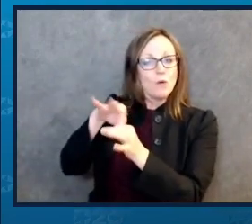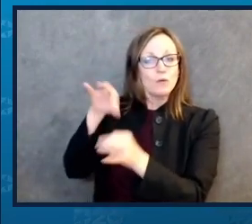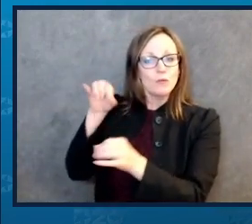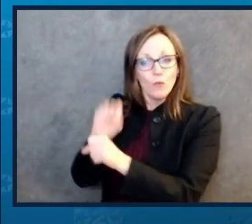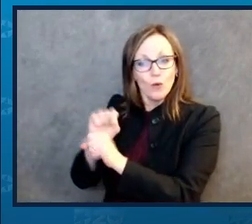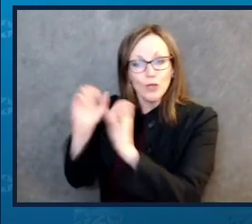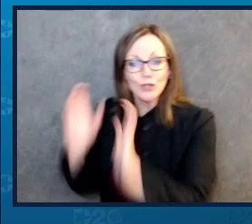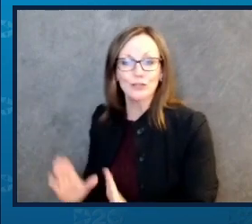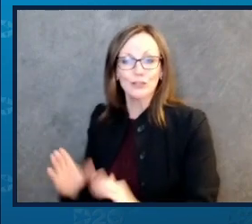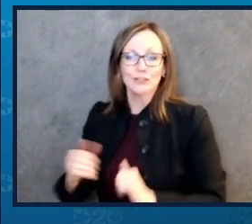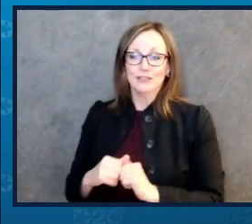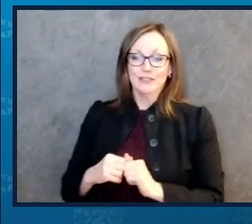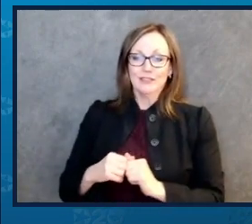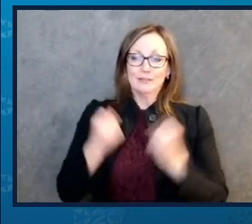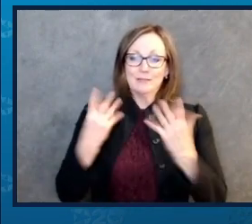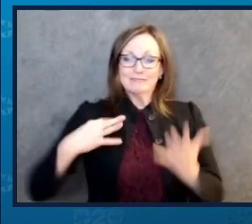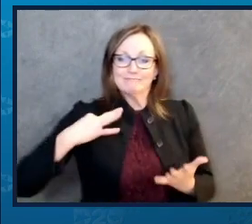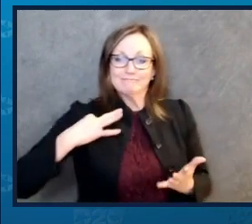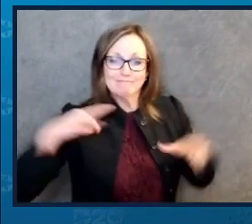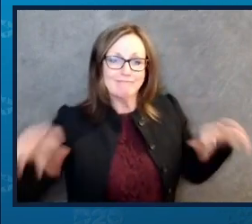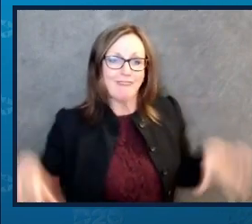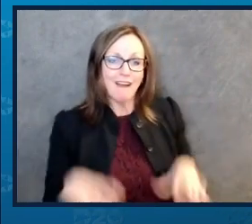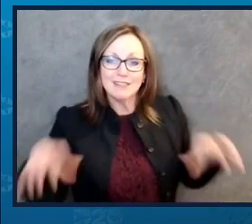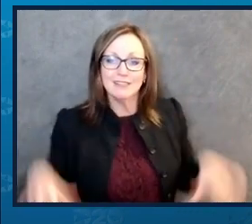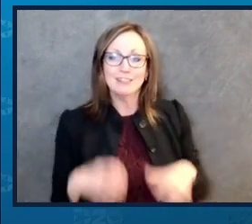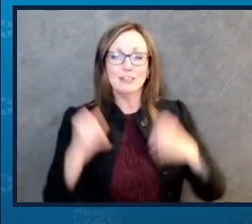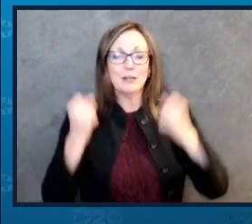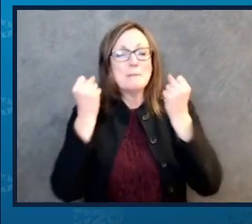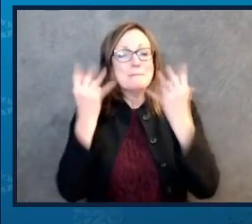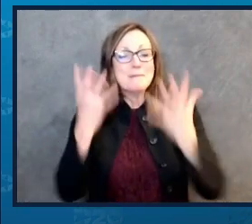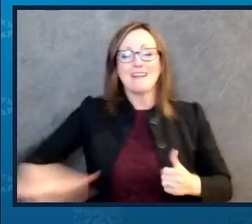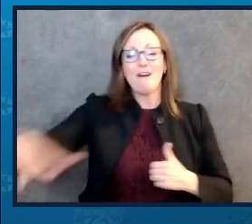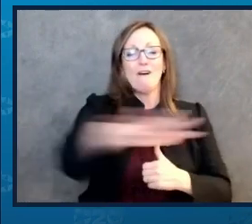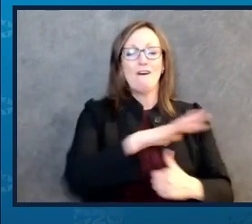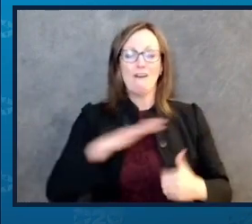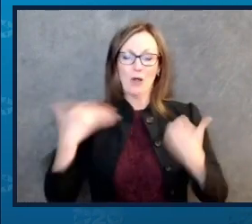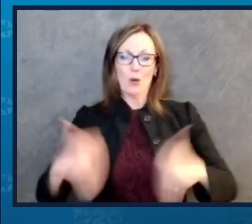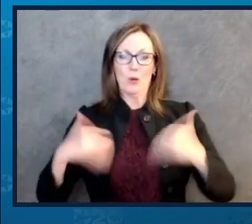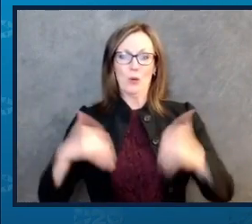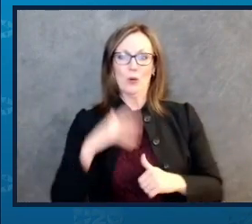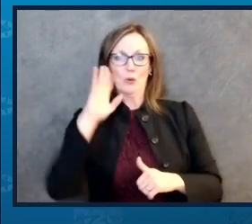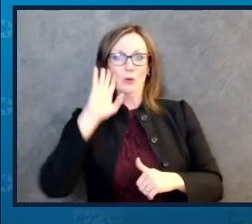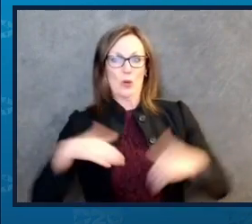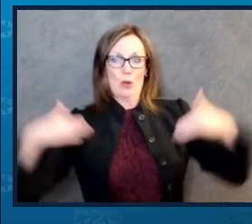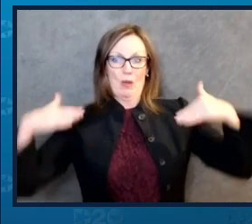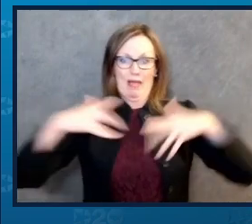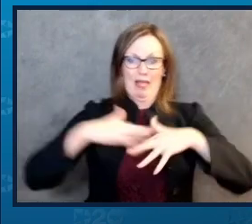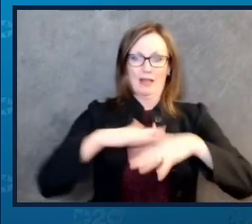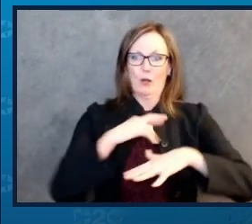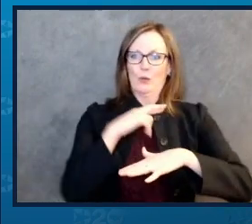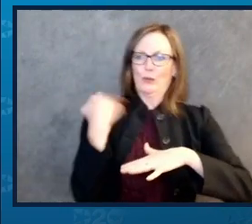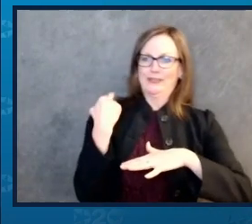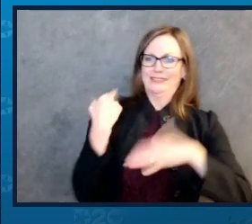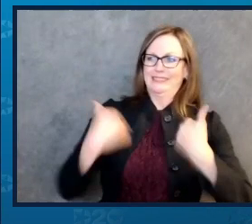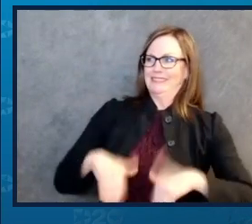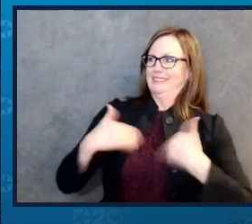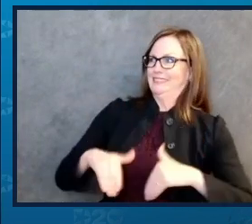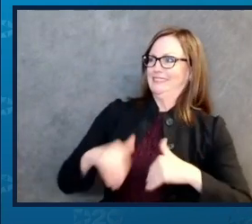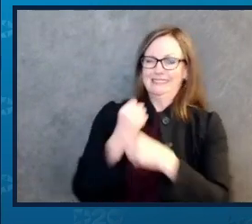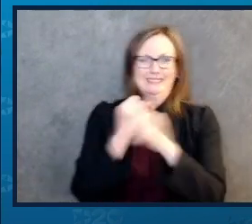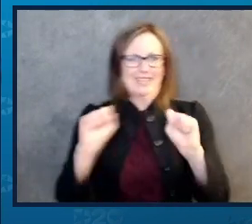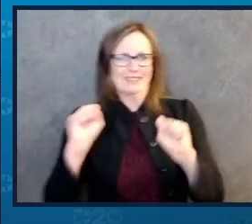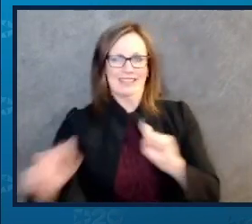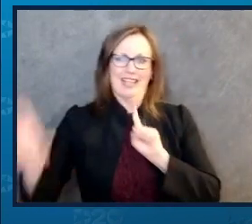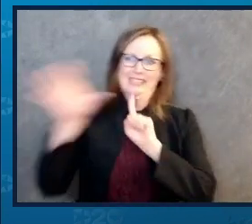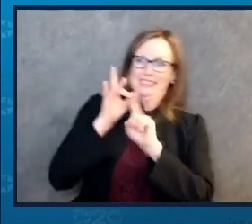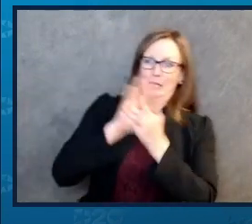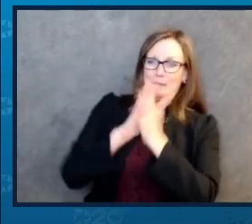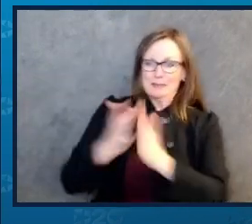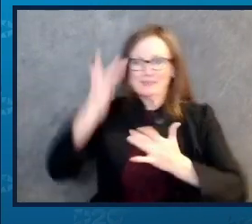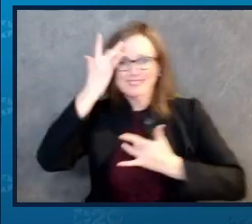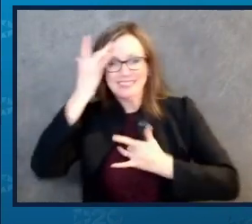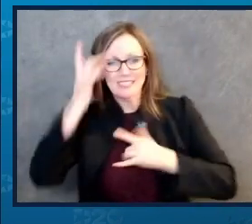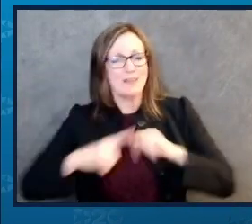THE LINE TO HELP US GET THROUGH